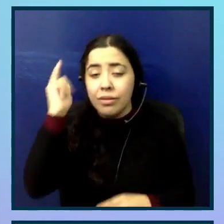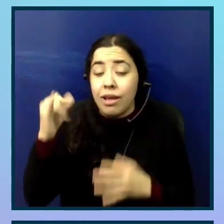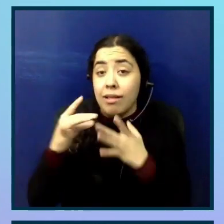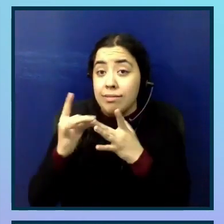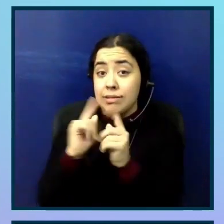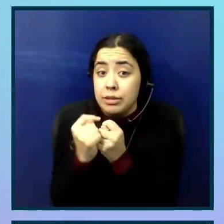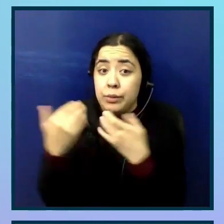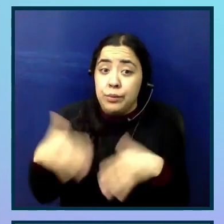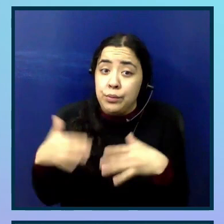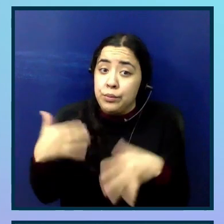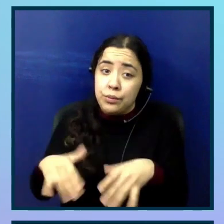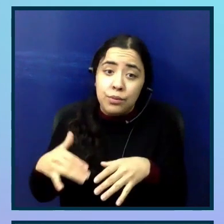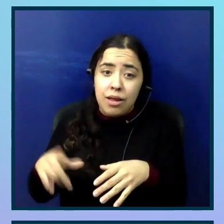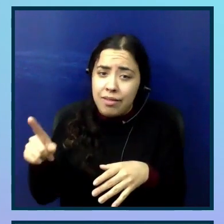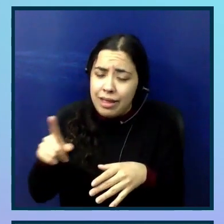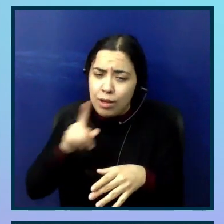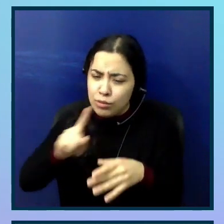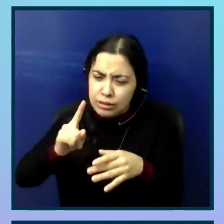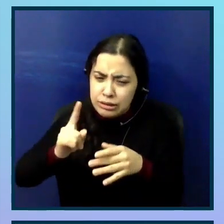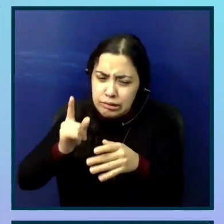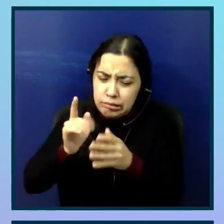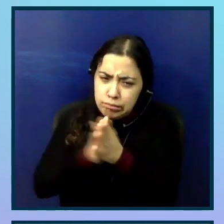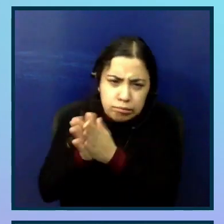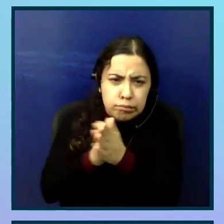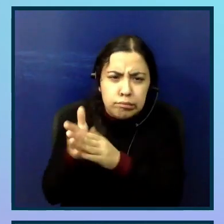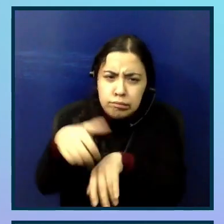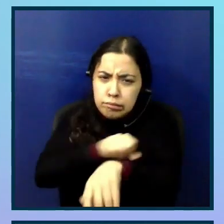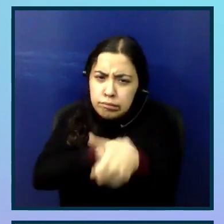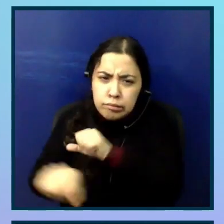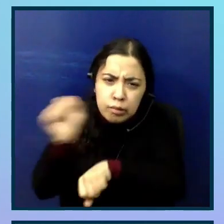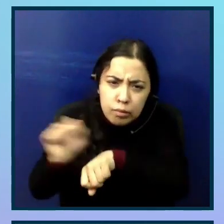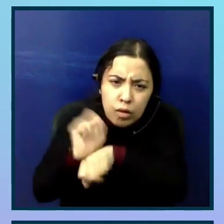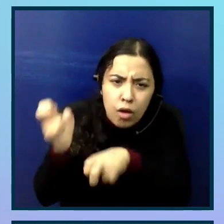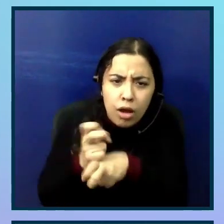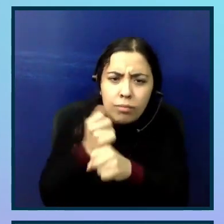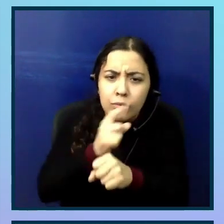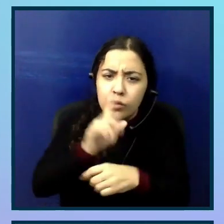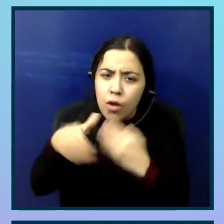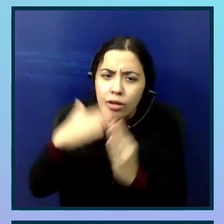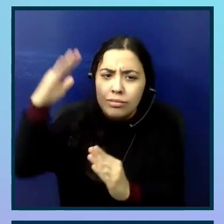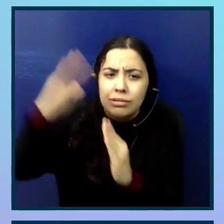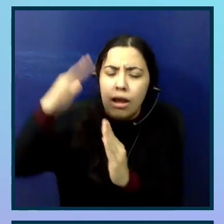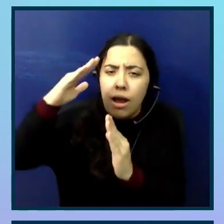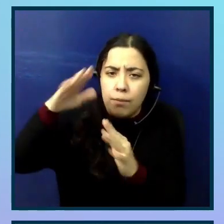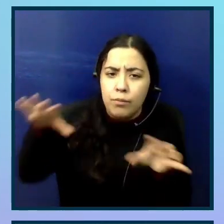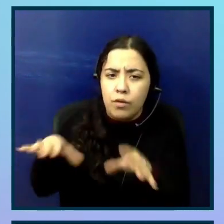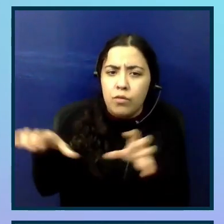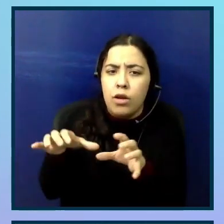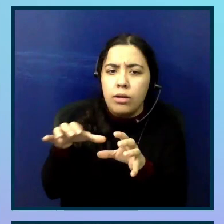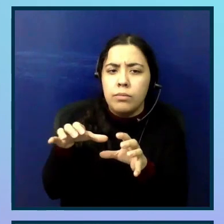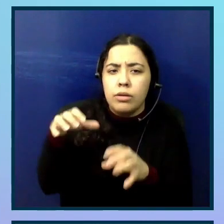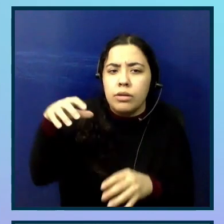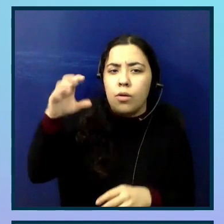a top performance metric on team wide OKRs, quarter over quarter. Next slide, please.